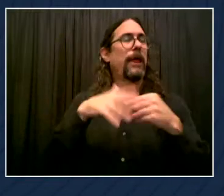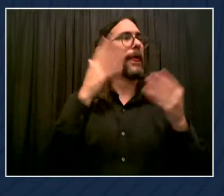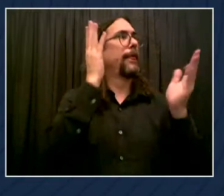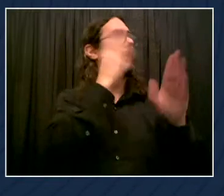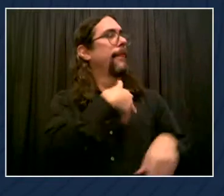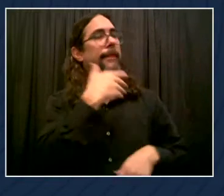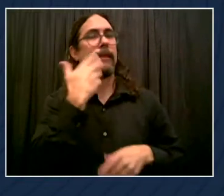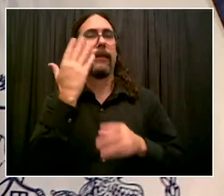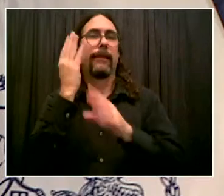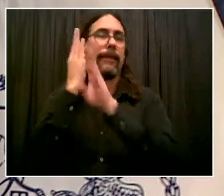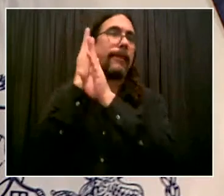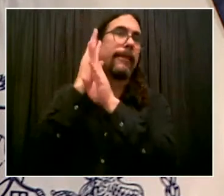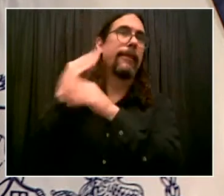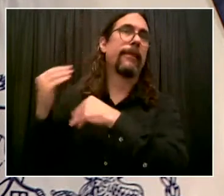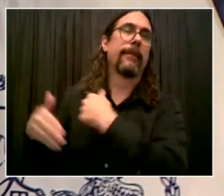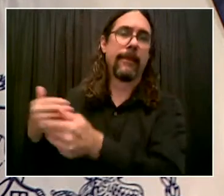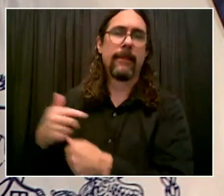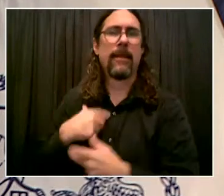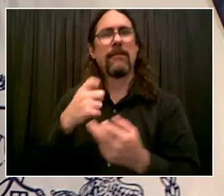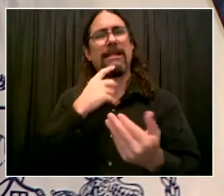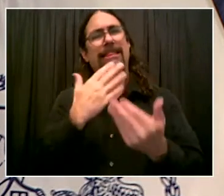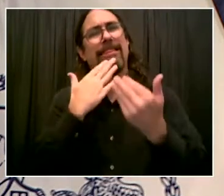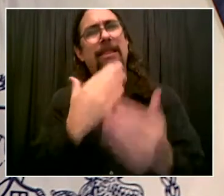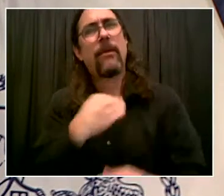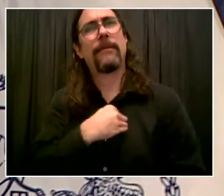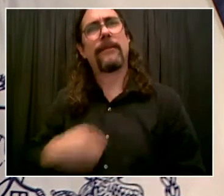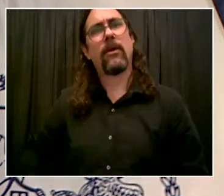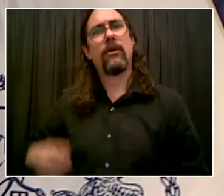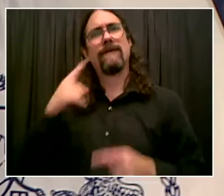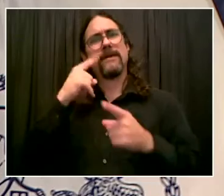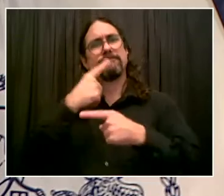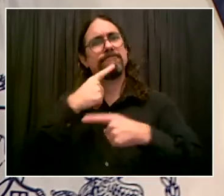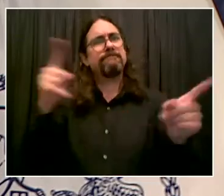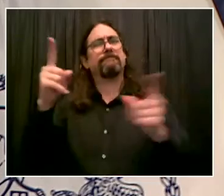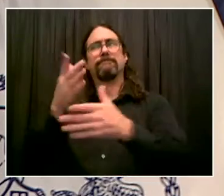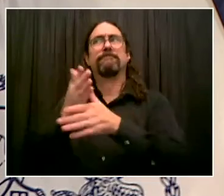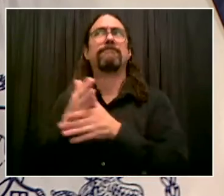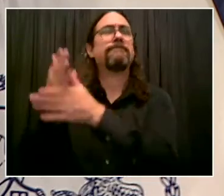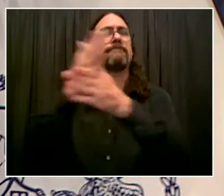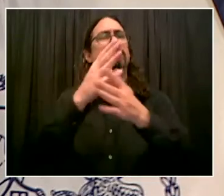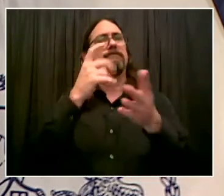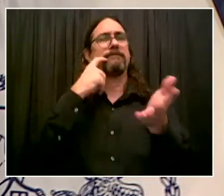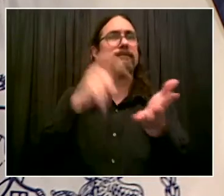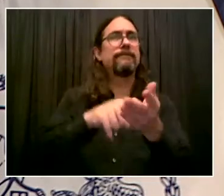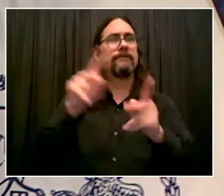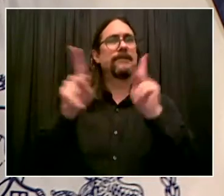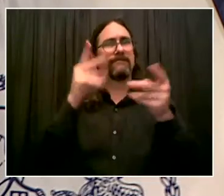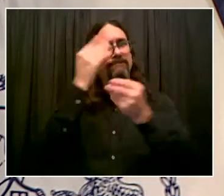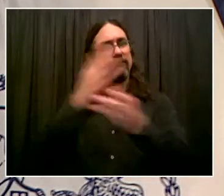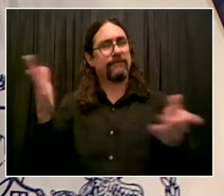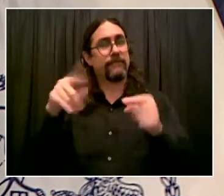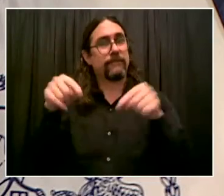WHAT IS GOING ON AND TO HELP SUPPORT FINANCIALLY THE PEOPLE FIGHTING IN TAXES. I AM SO, GRATEFUL THAT THEY ARE YOUR PUT THIS ON YOUR AGENDA.